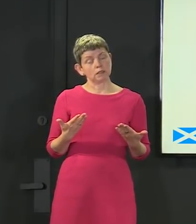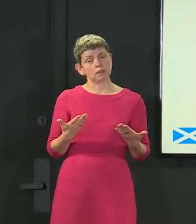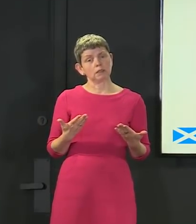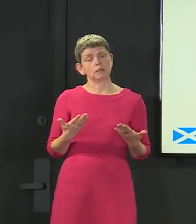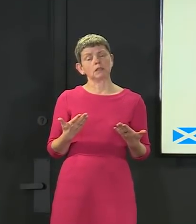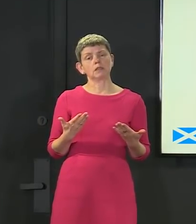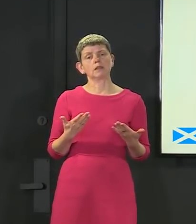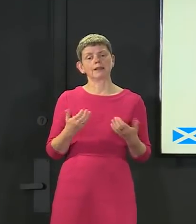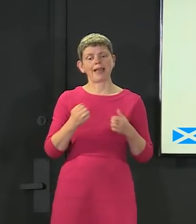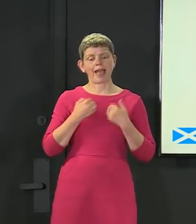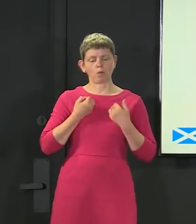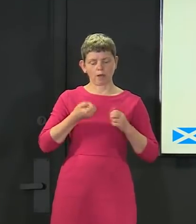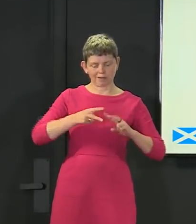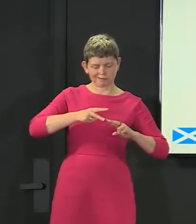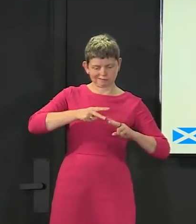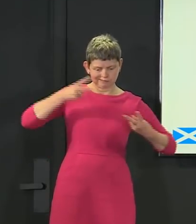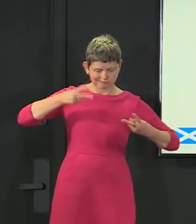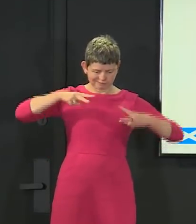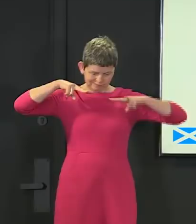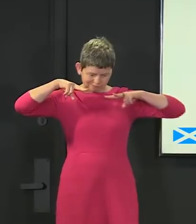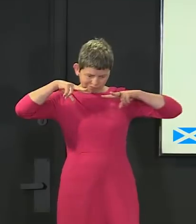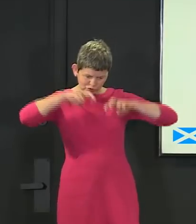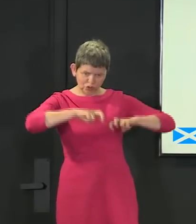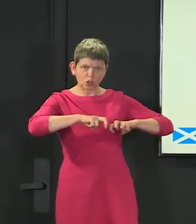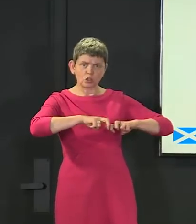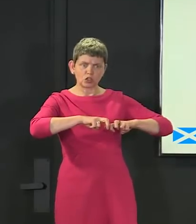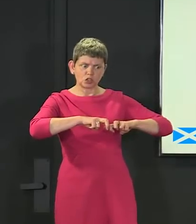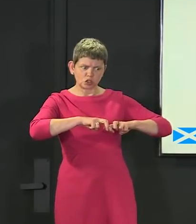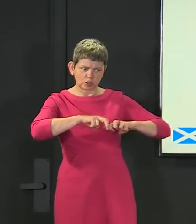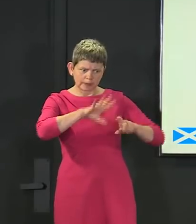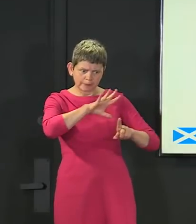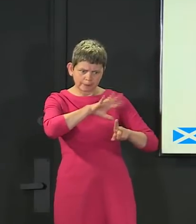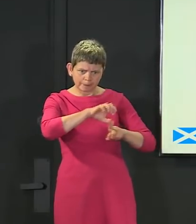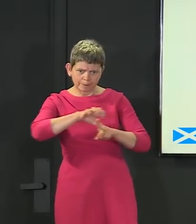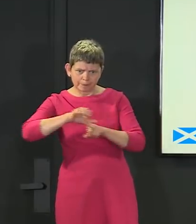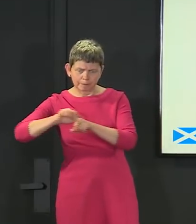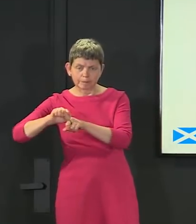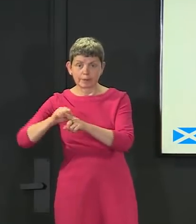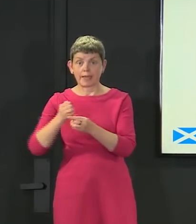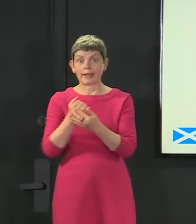sequencing within Scotland and the number of cases that we're seeing in a daily basis that we can